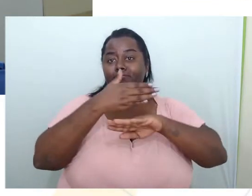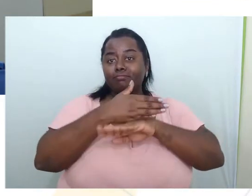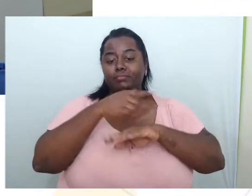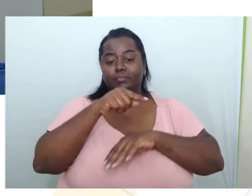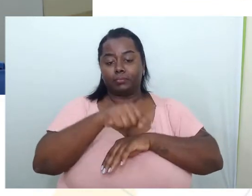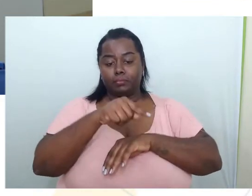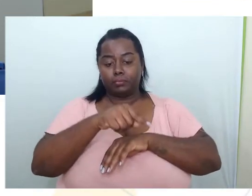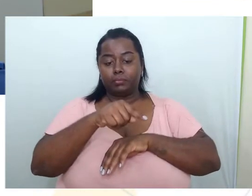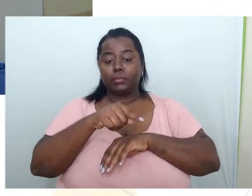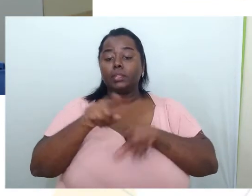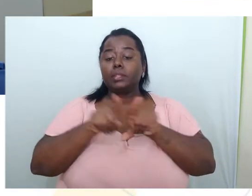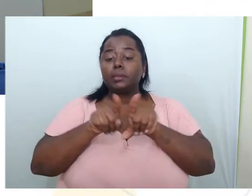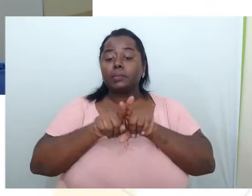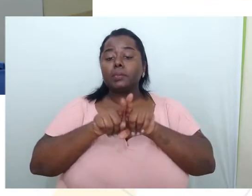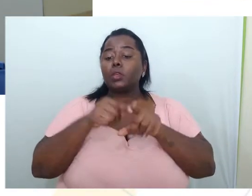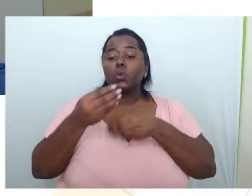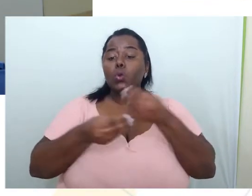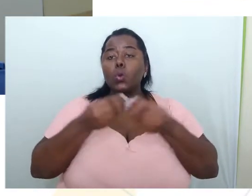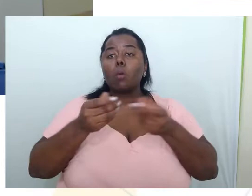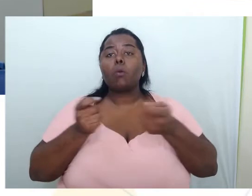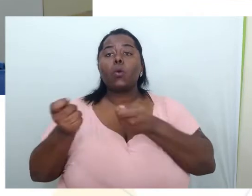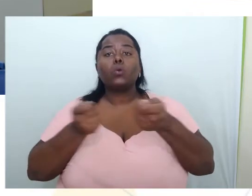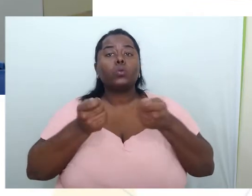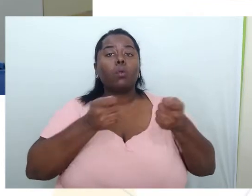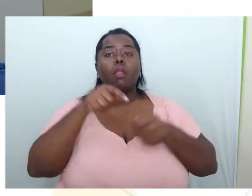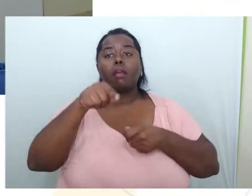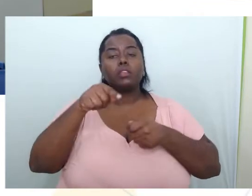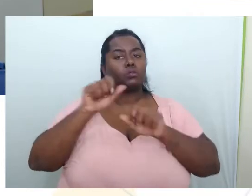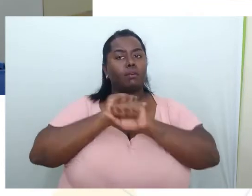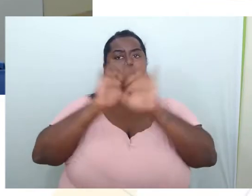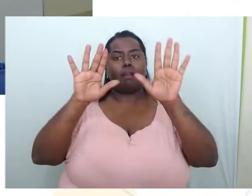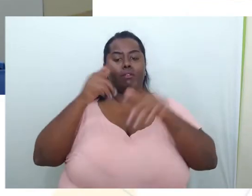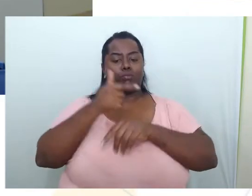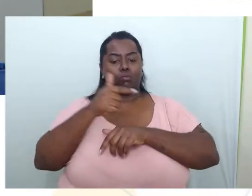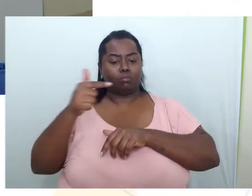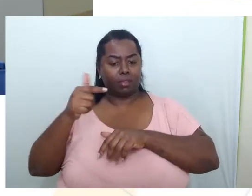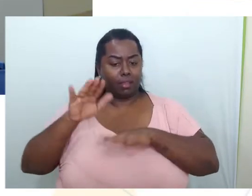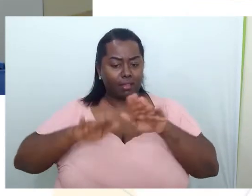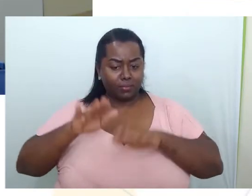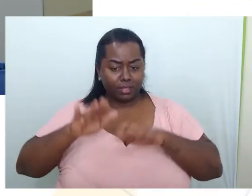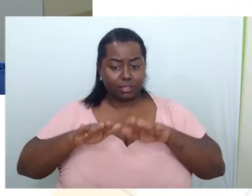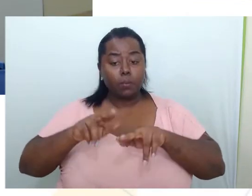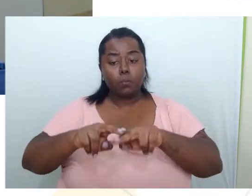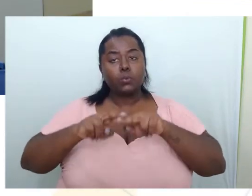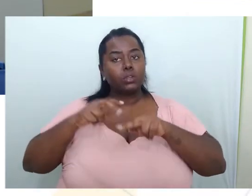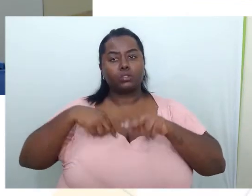supposed to moderate that it's not always very clear although one could argue that we have come a long way so I'm not going to belabor that point